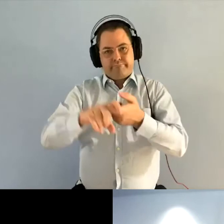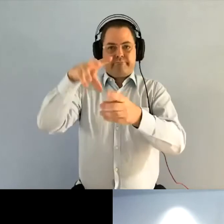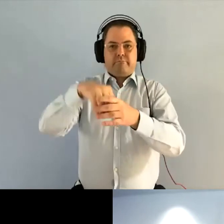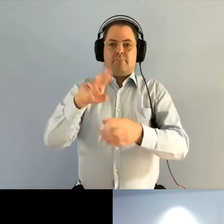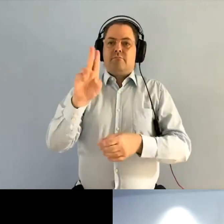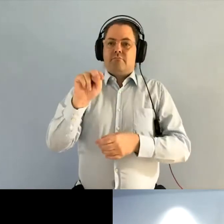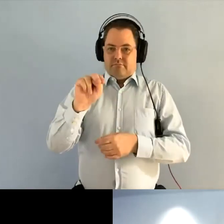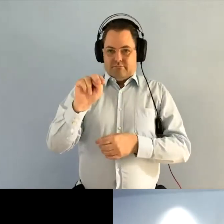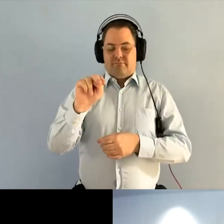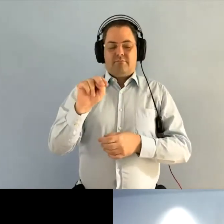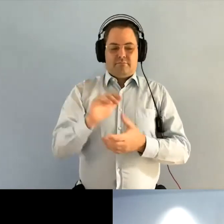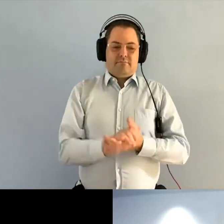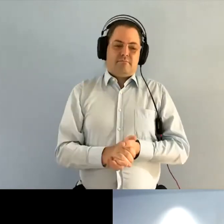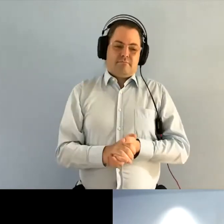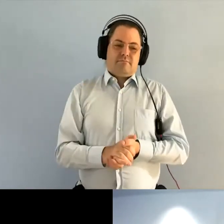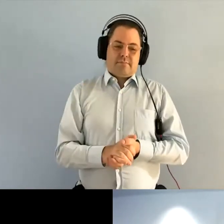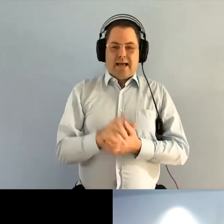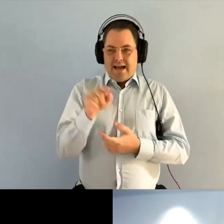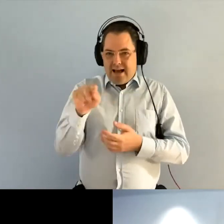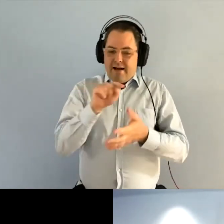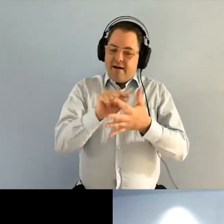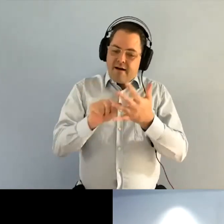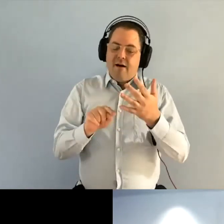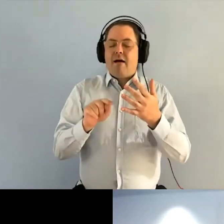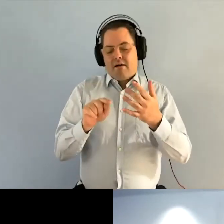Thank you very much. Your Ex